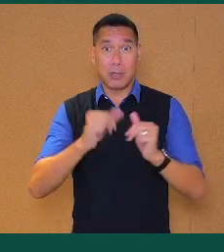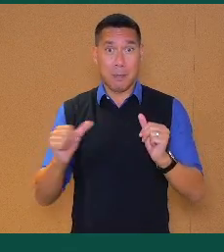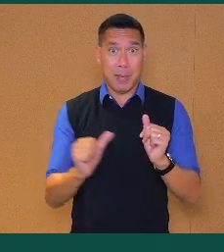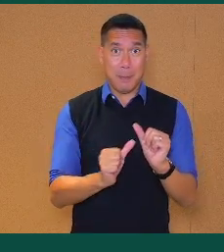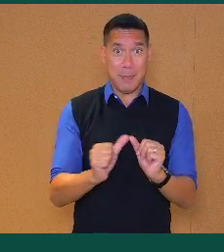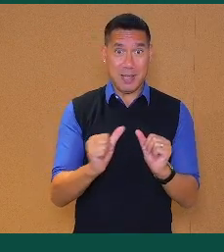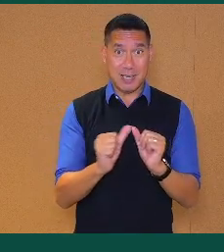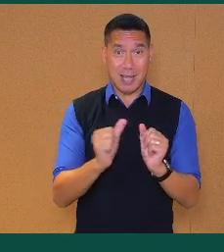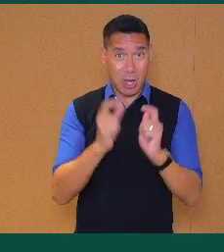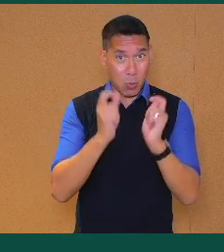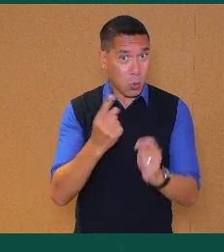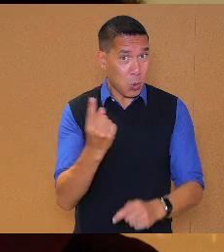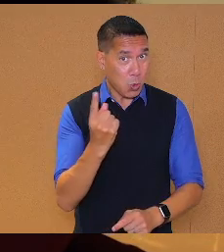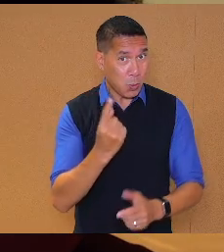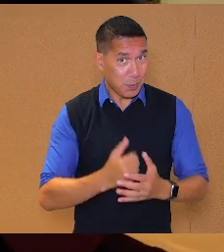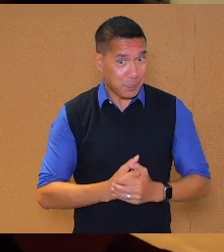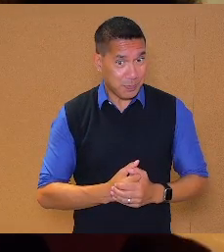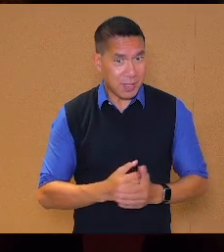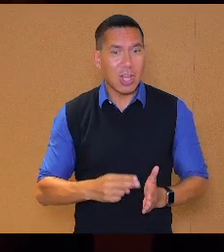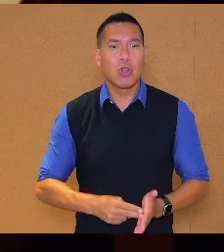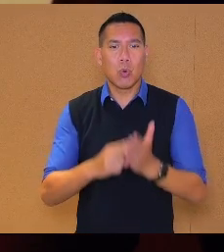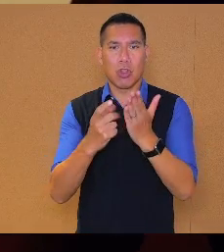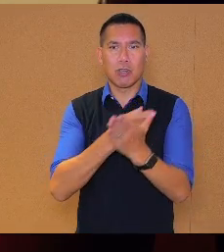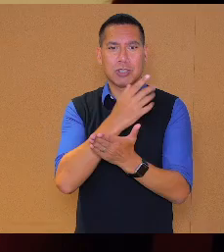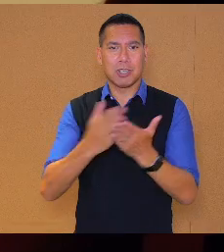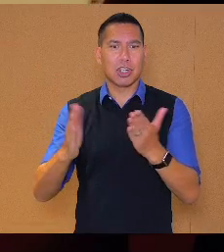Back Better Award is North Richmond Community Health High-